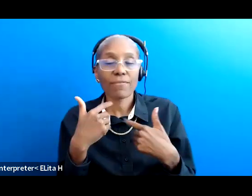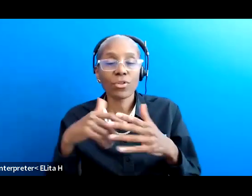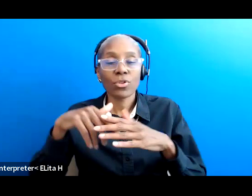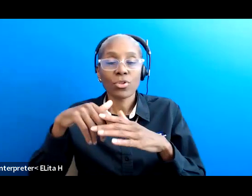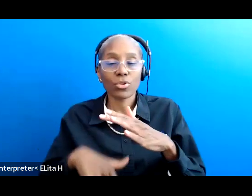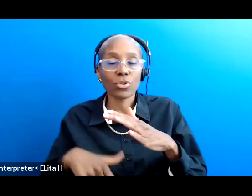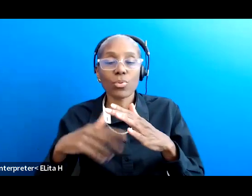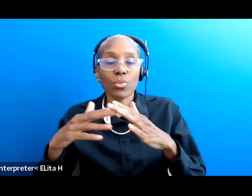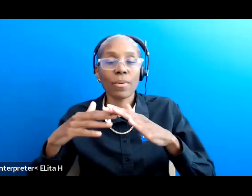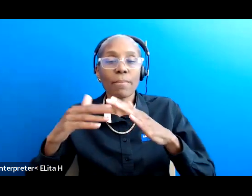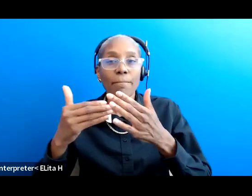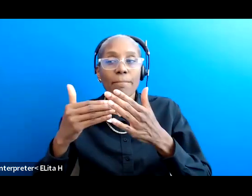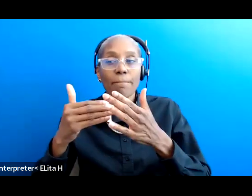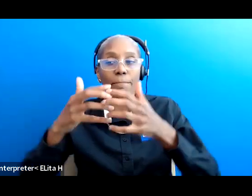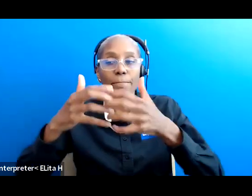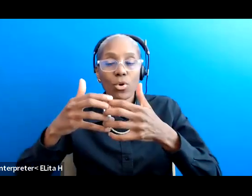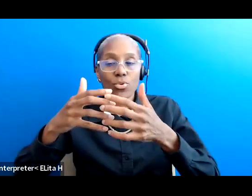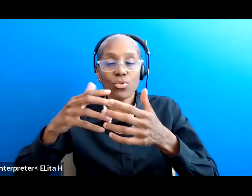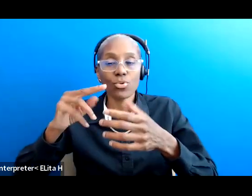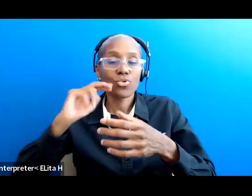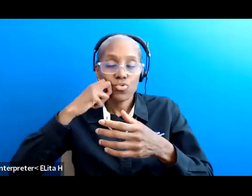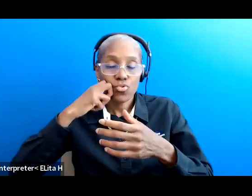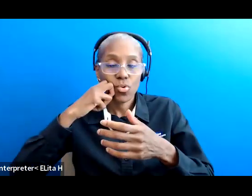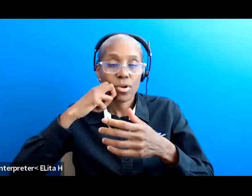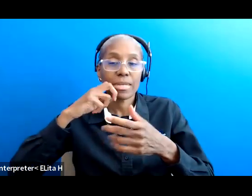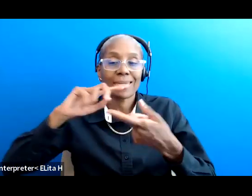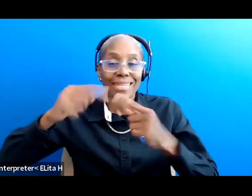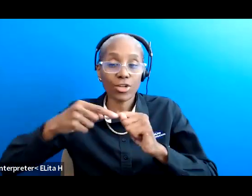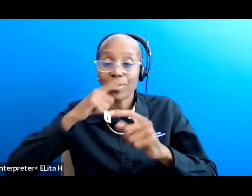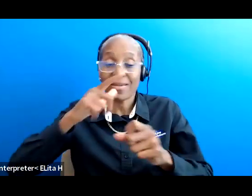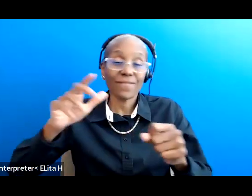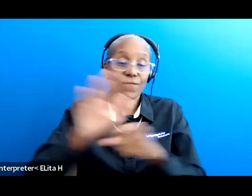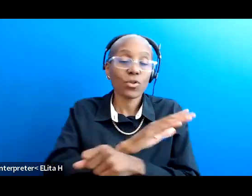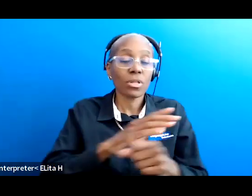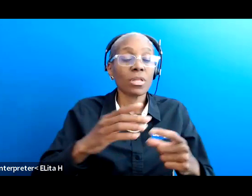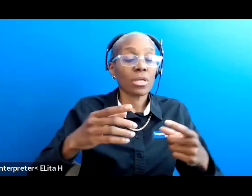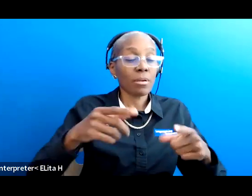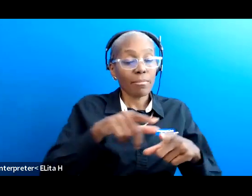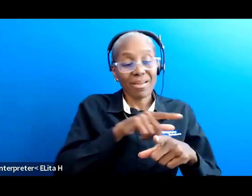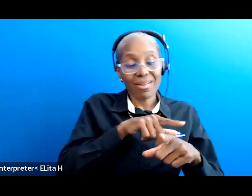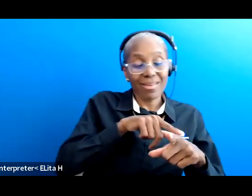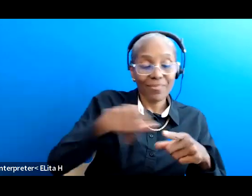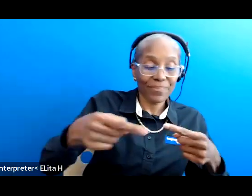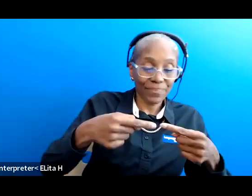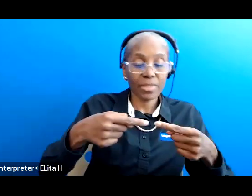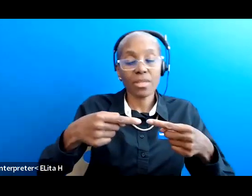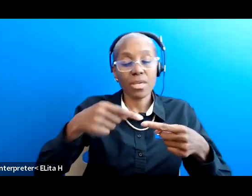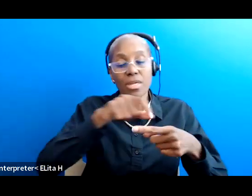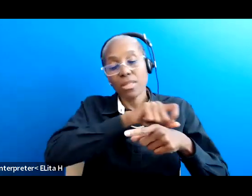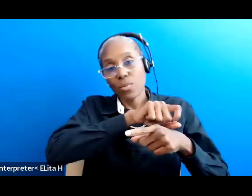neuron injury, incomplete injury, sometimes those will stimulate the bowel and bladder muscles.